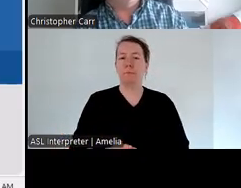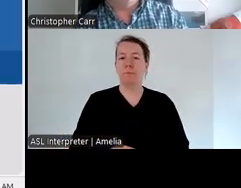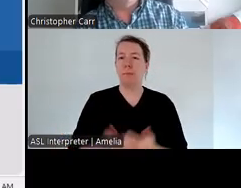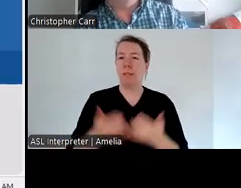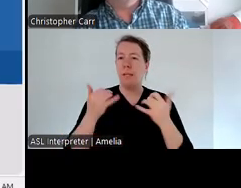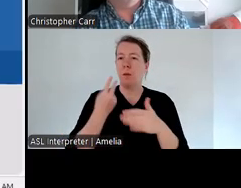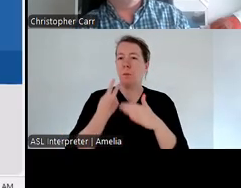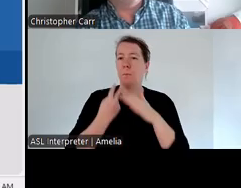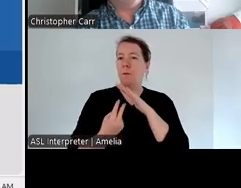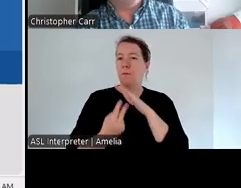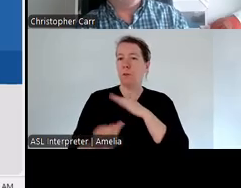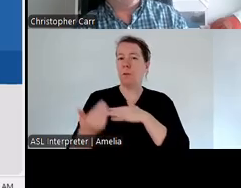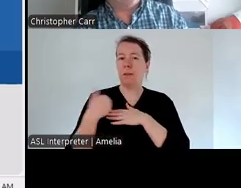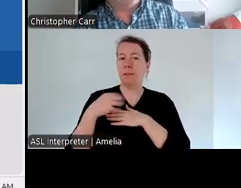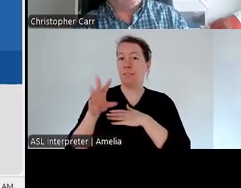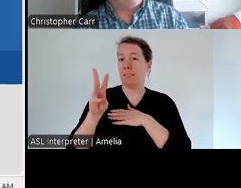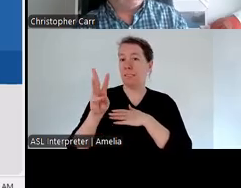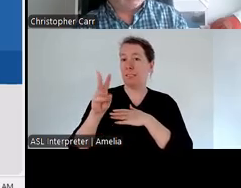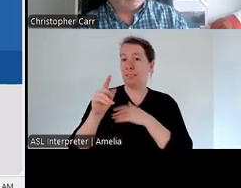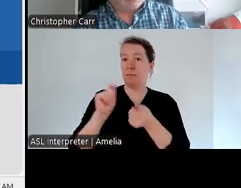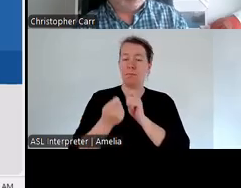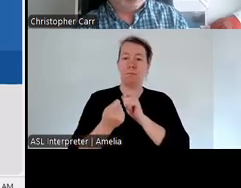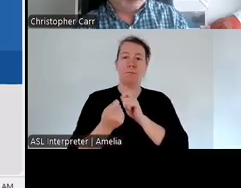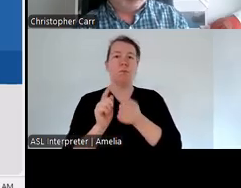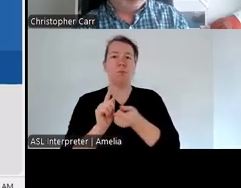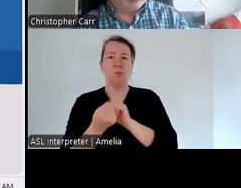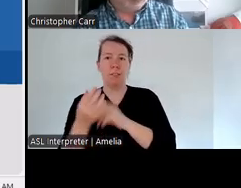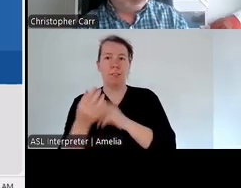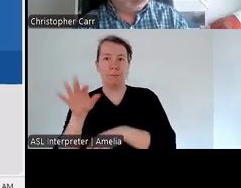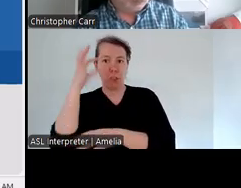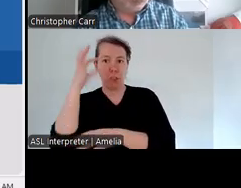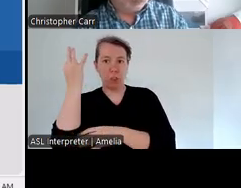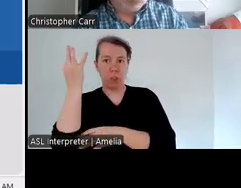I can switch to French, and now I have the French version here, which would be very –